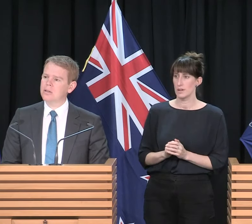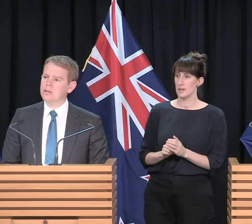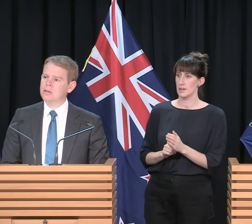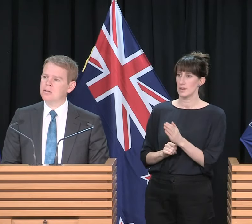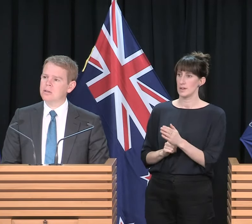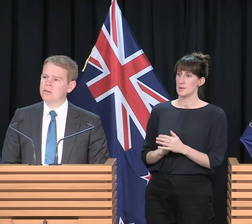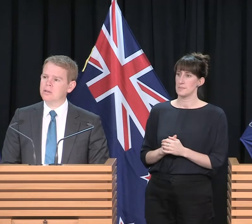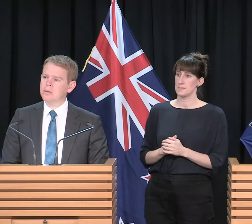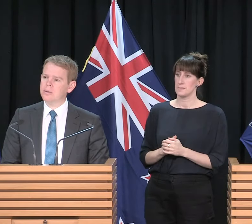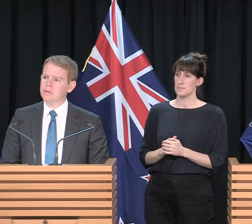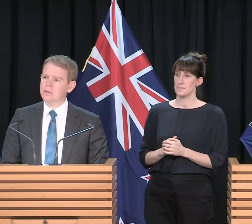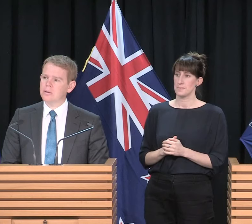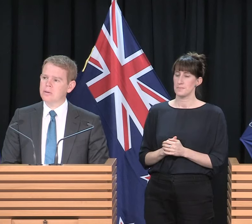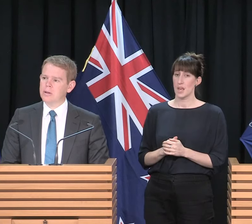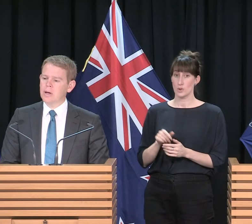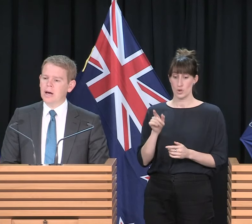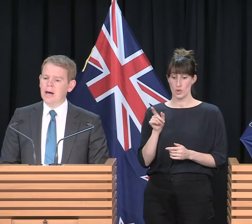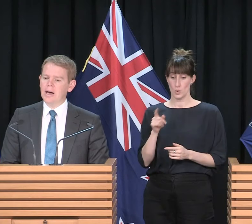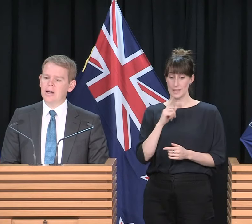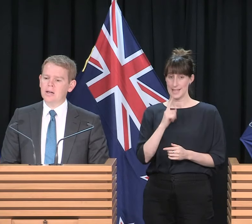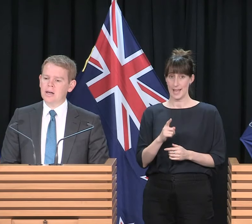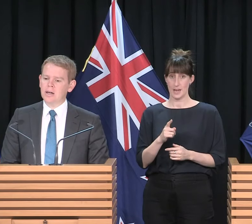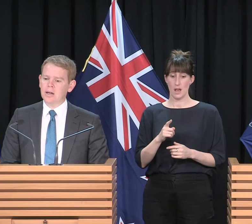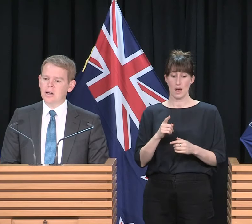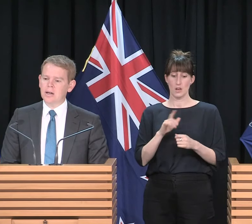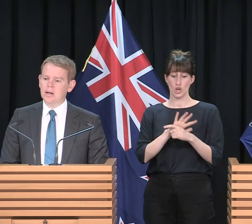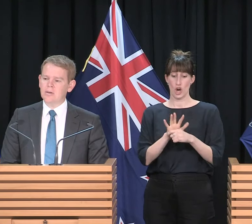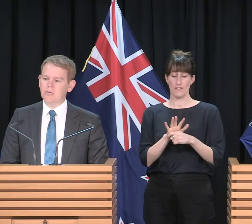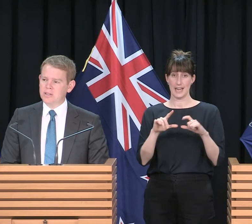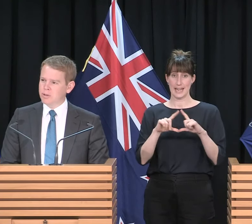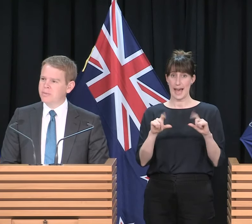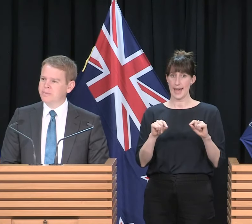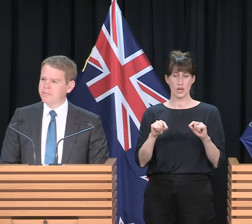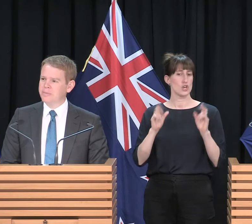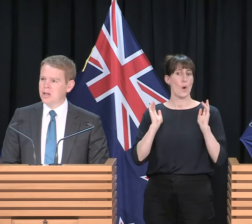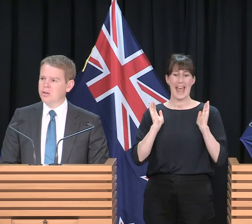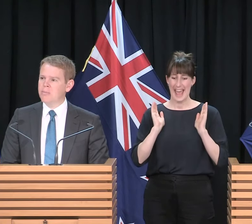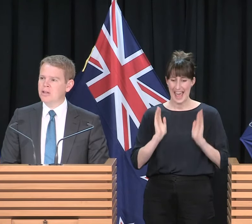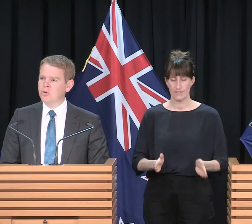I've even volunteered my services to do a Facebook video, so hopefully I can pass